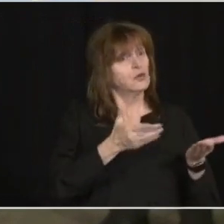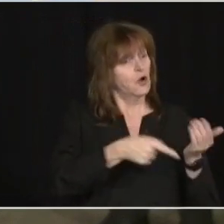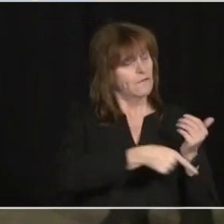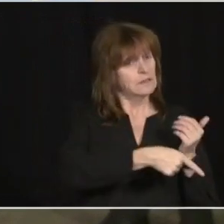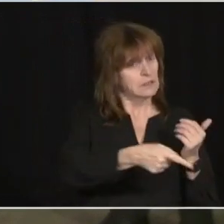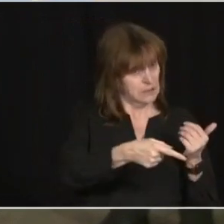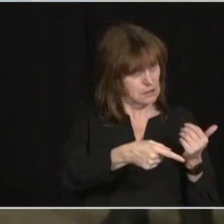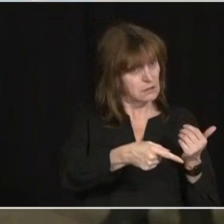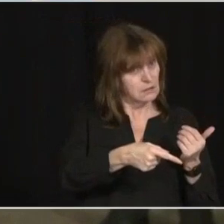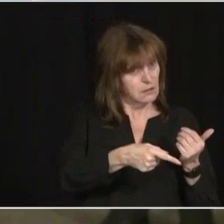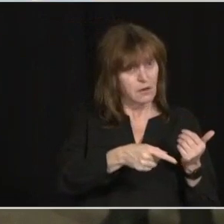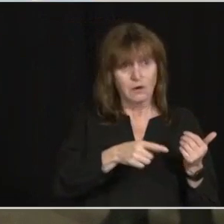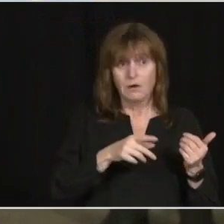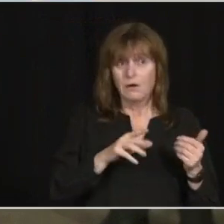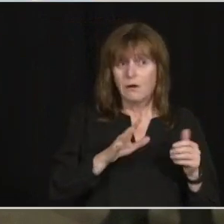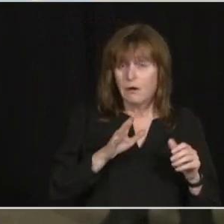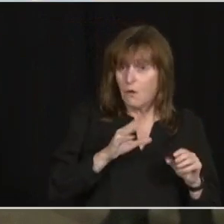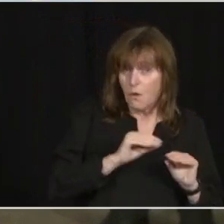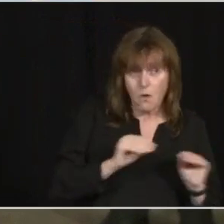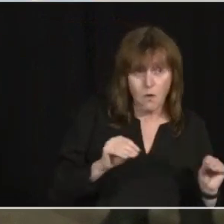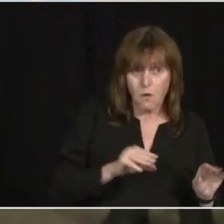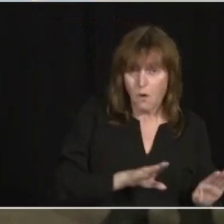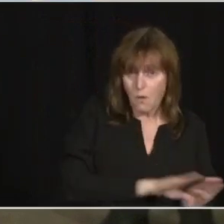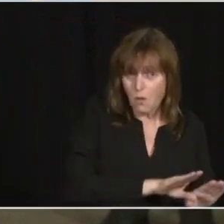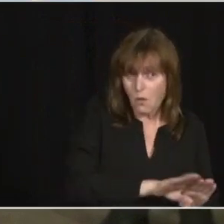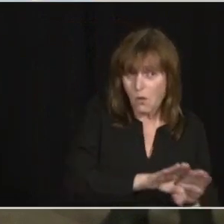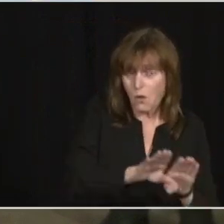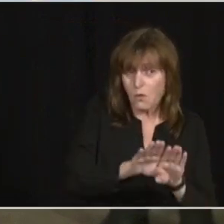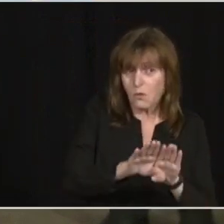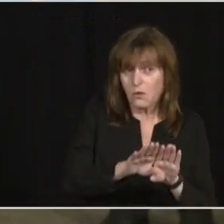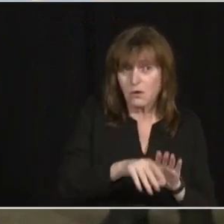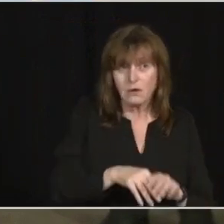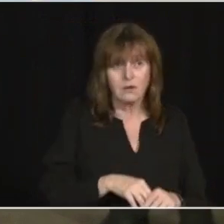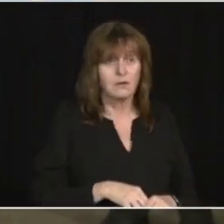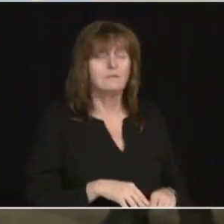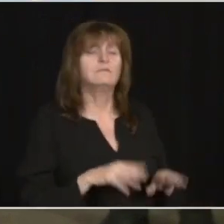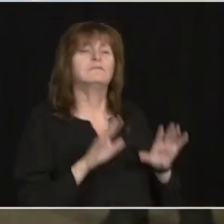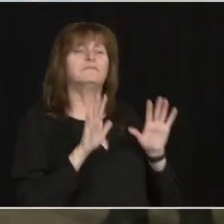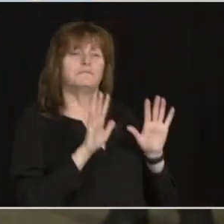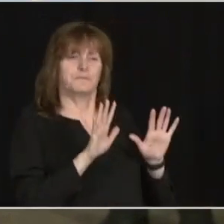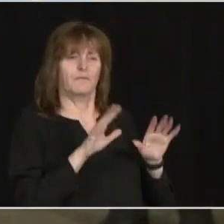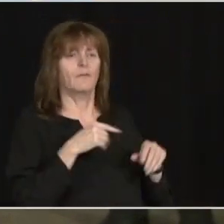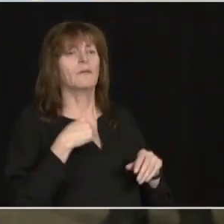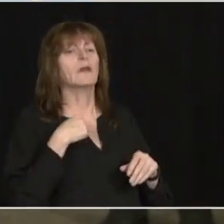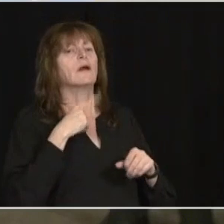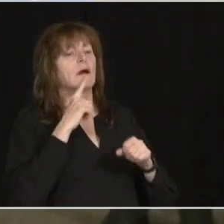operators will have to close as a result of this pandemic? What we can guarantee is